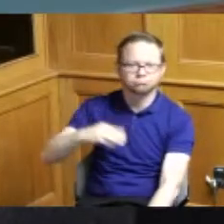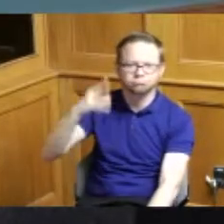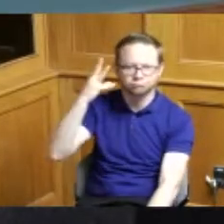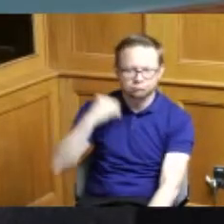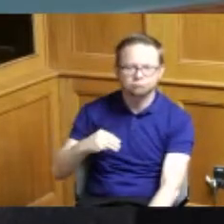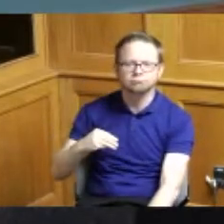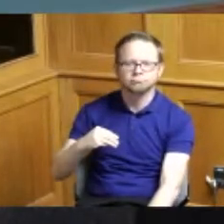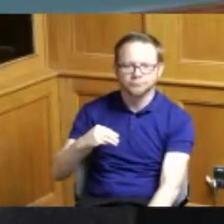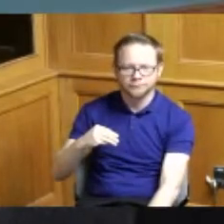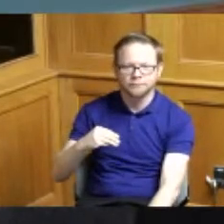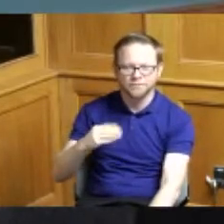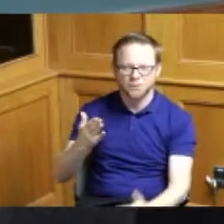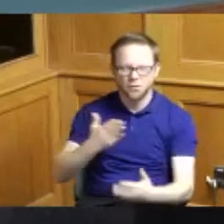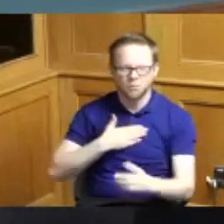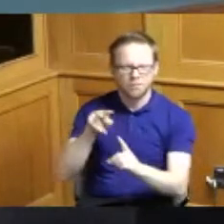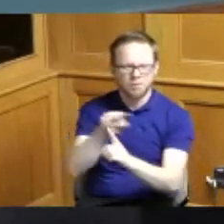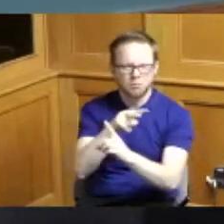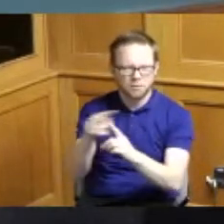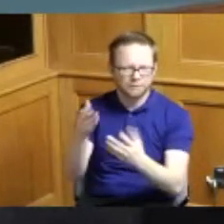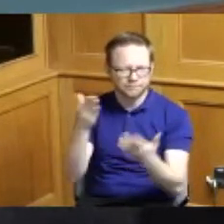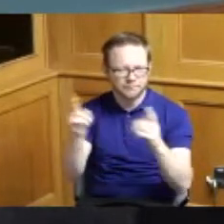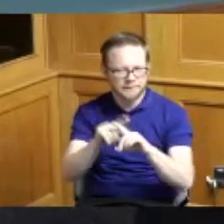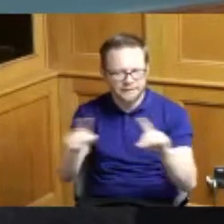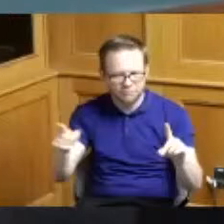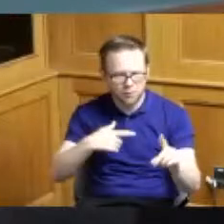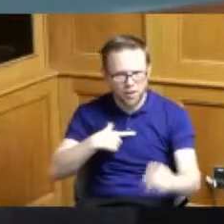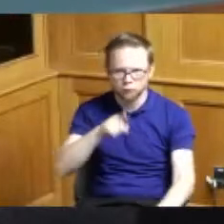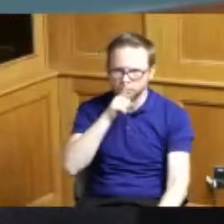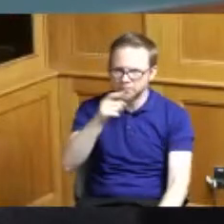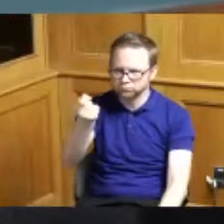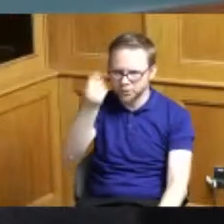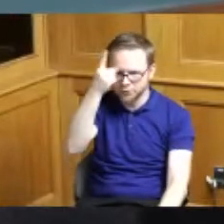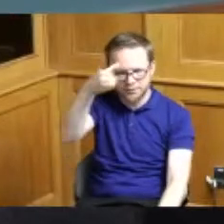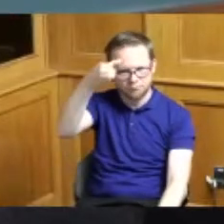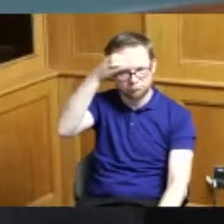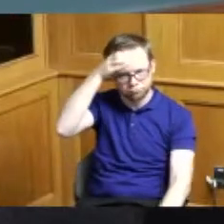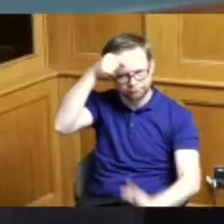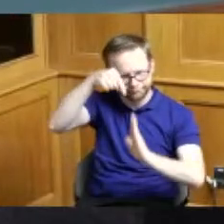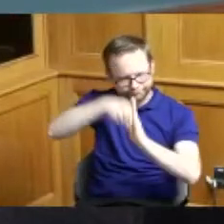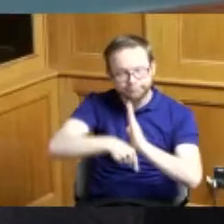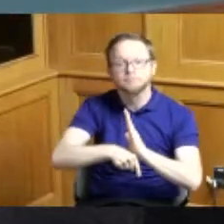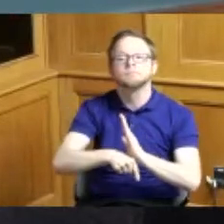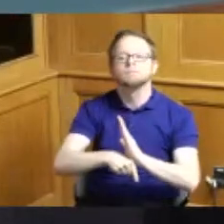this is the area that I understand the most and so the day has been really tough